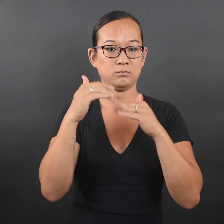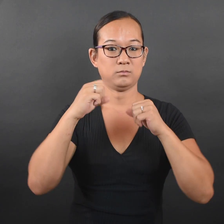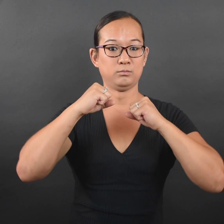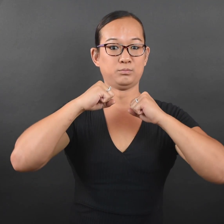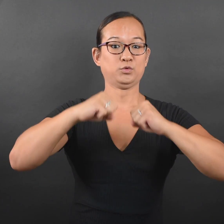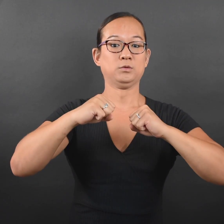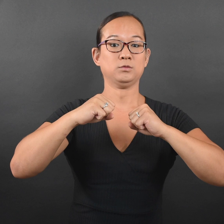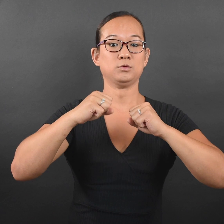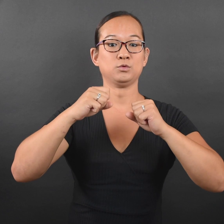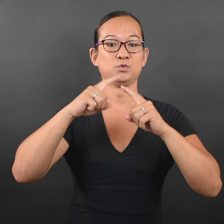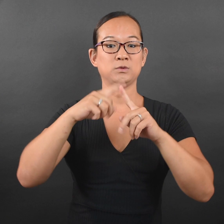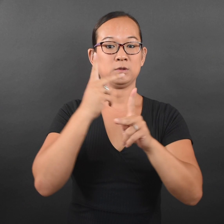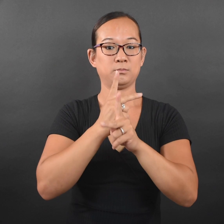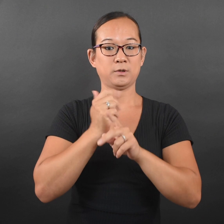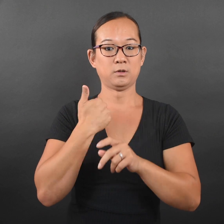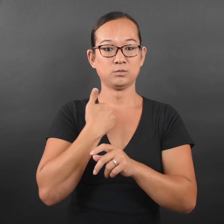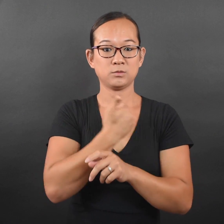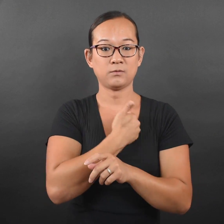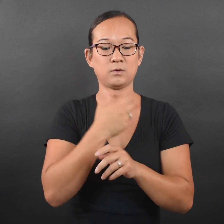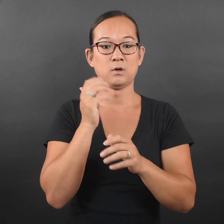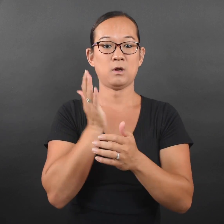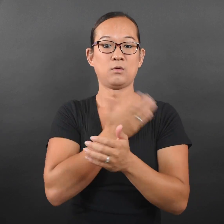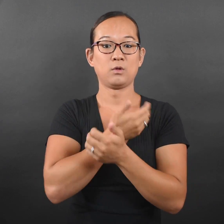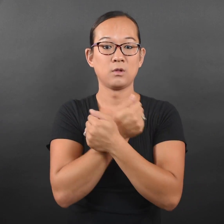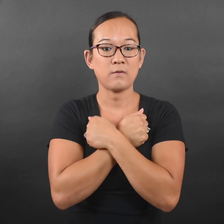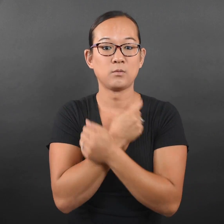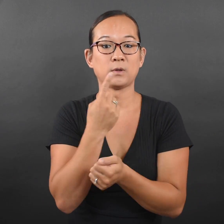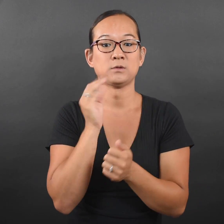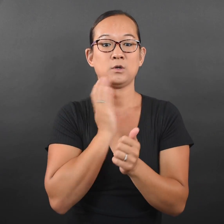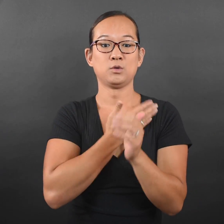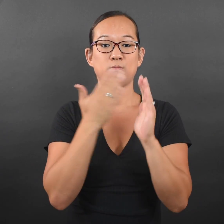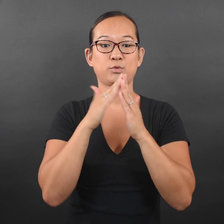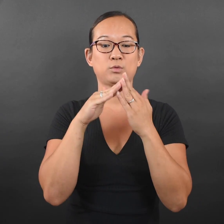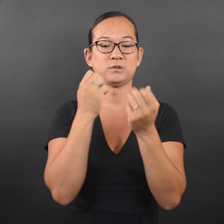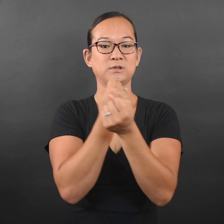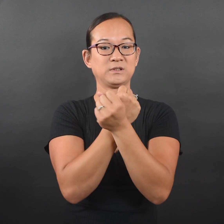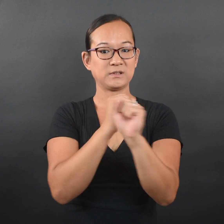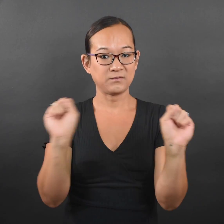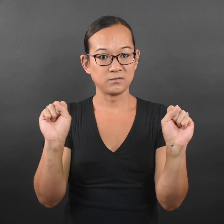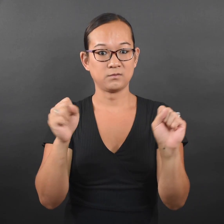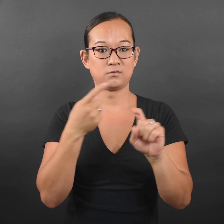the broad protection necessary to keep ourselves, our loved ones, and our communities safe from